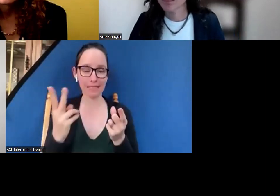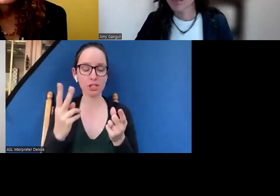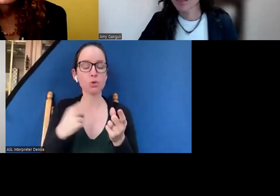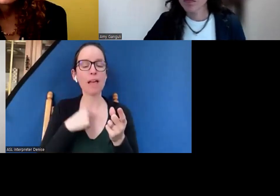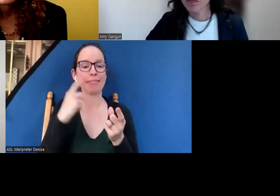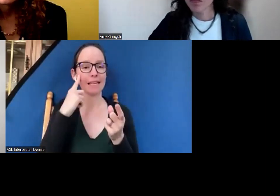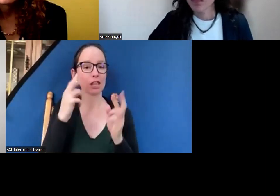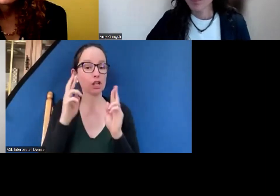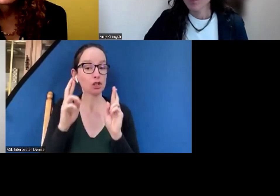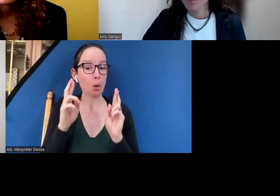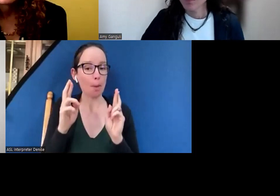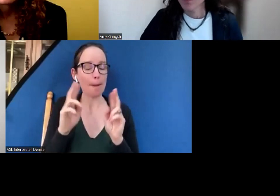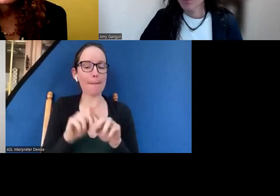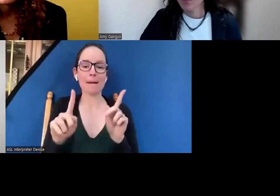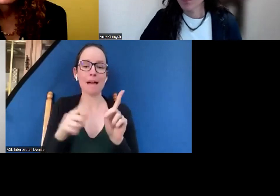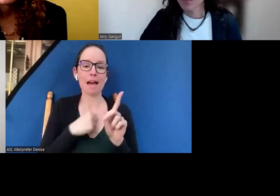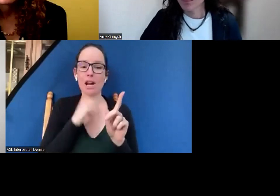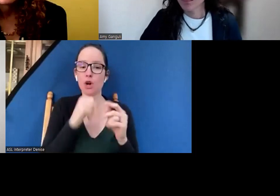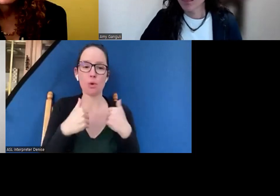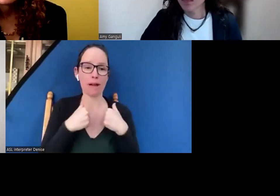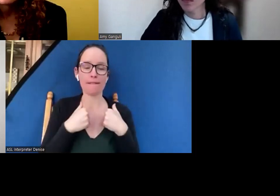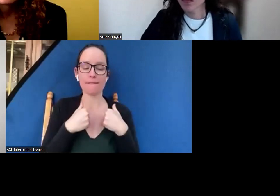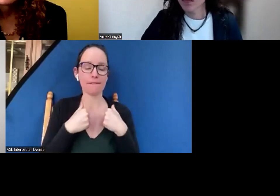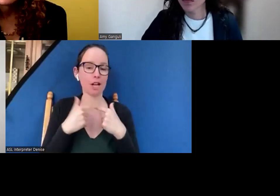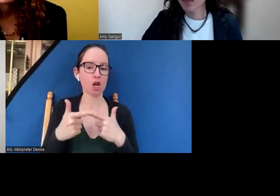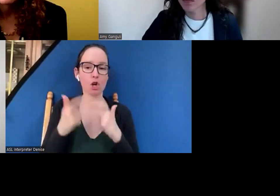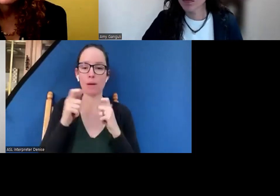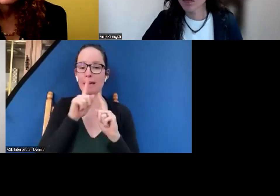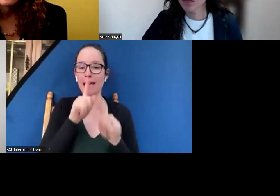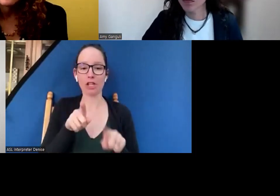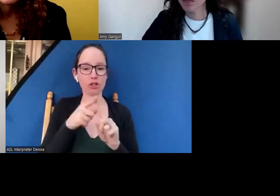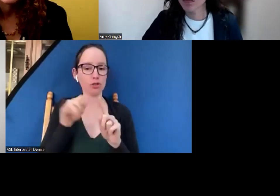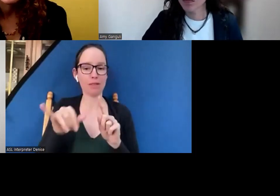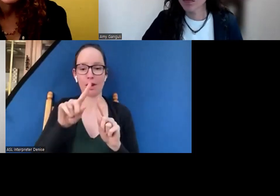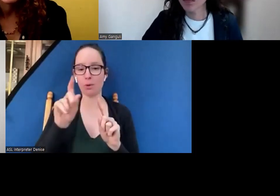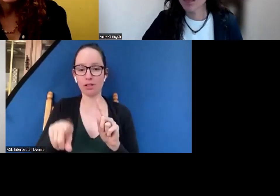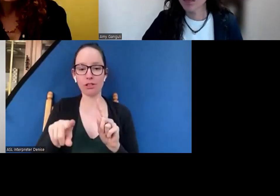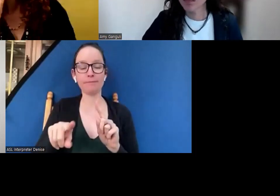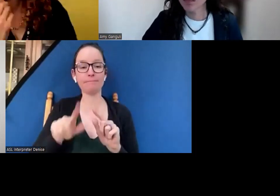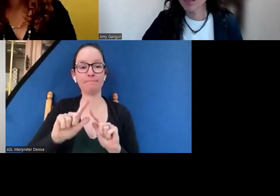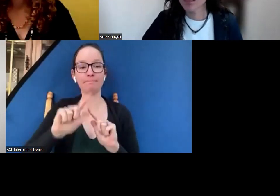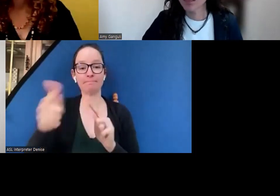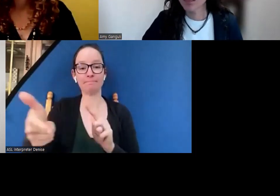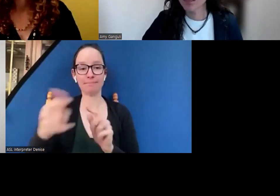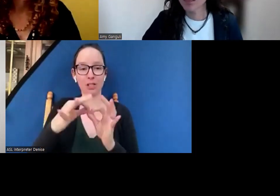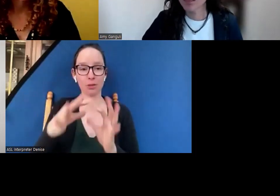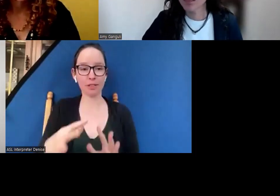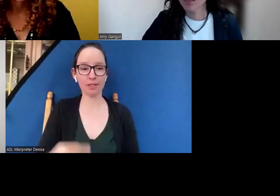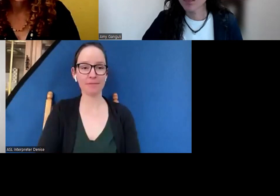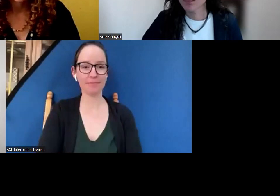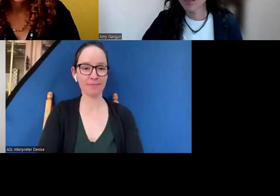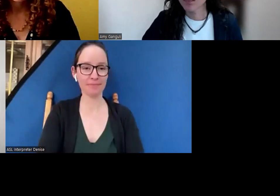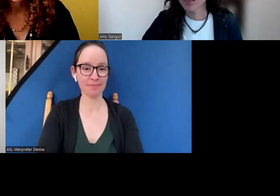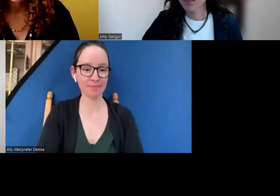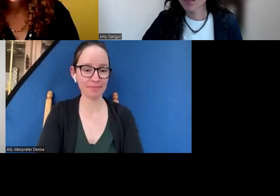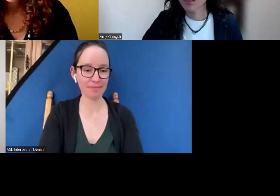But I don't have a quick answer to that.